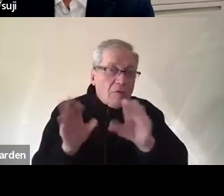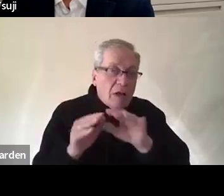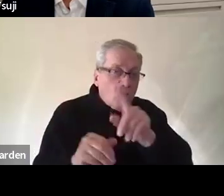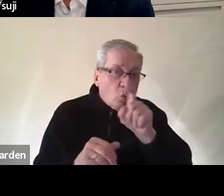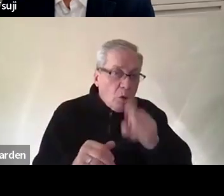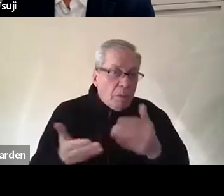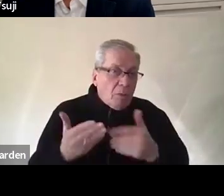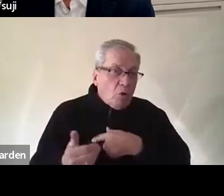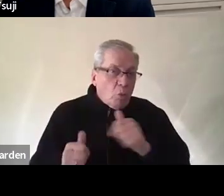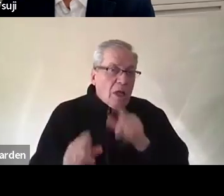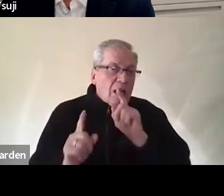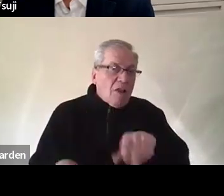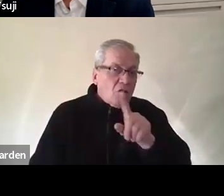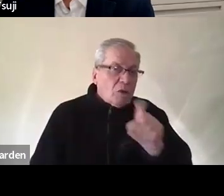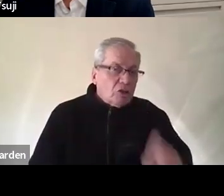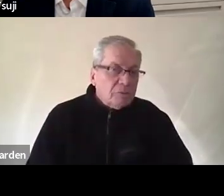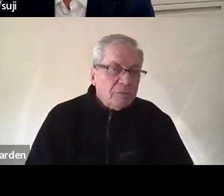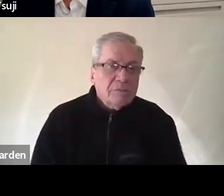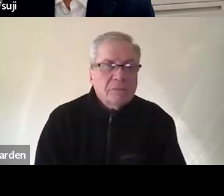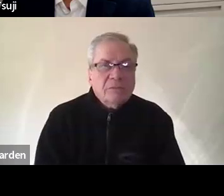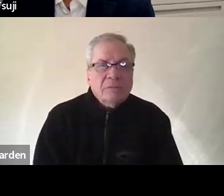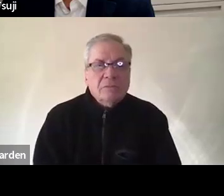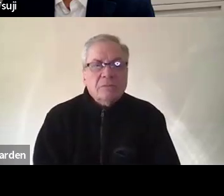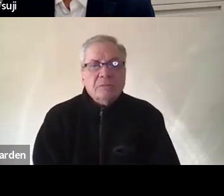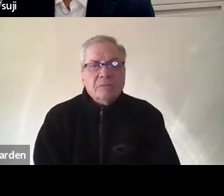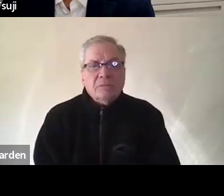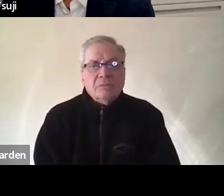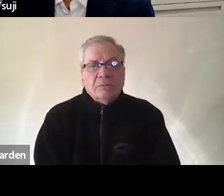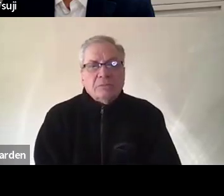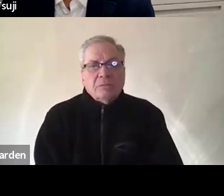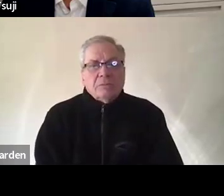so maybe we can answer the question.